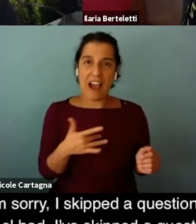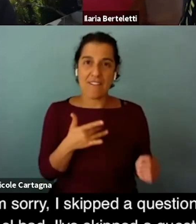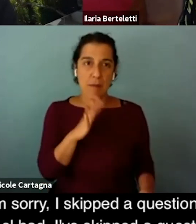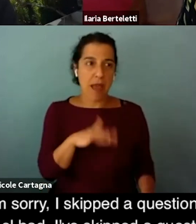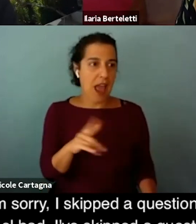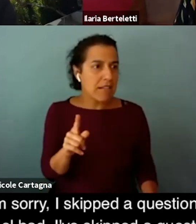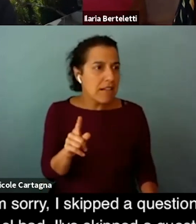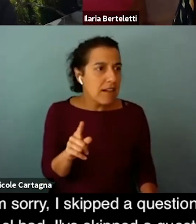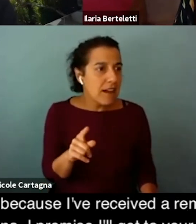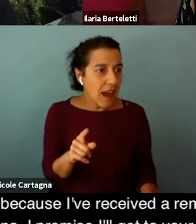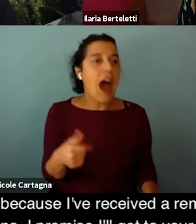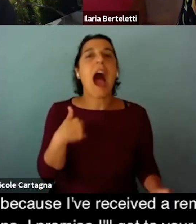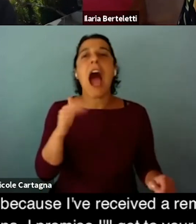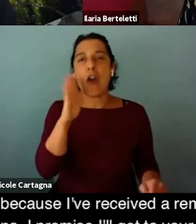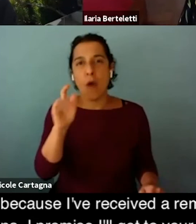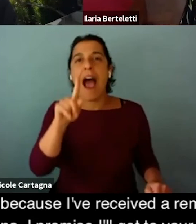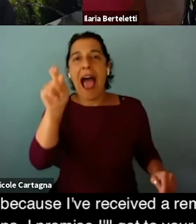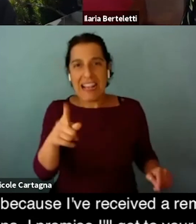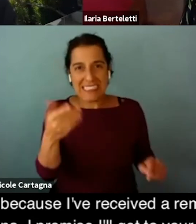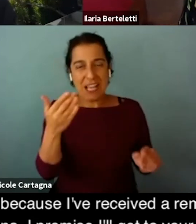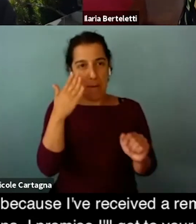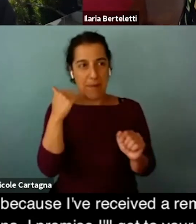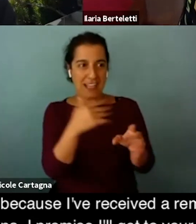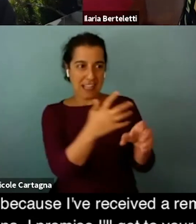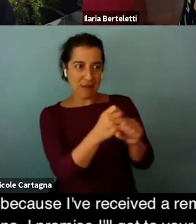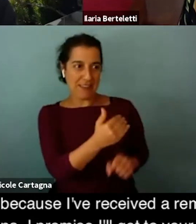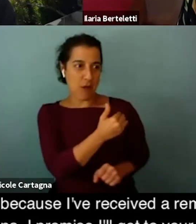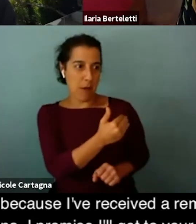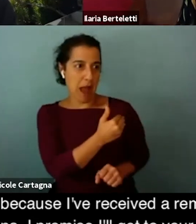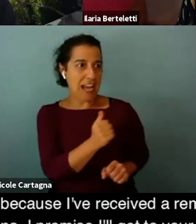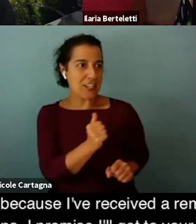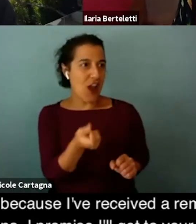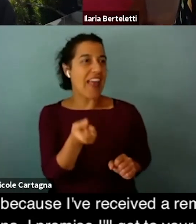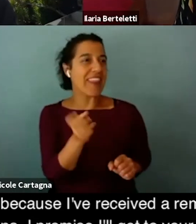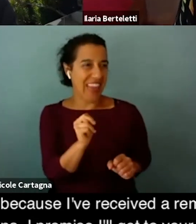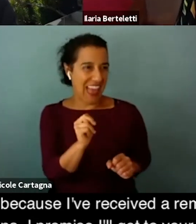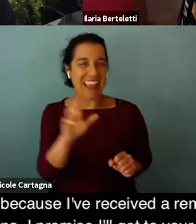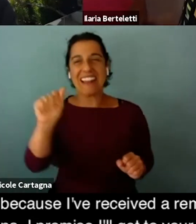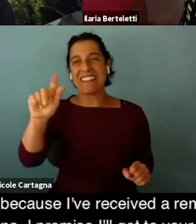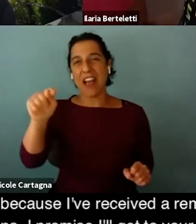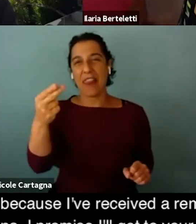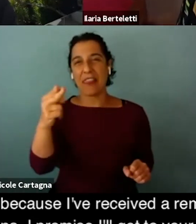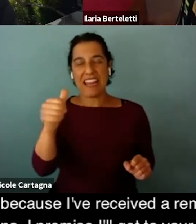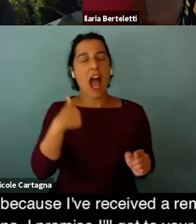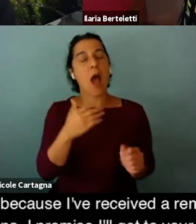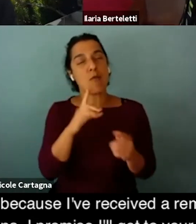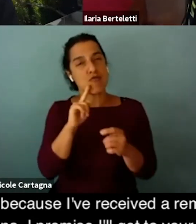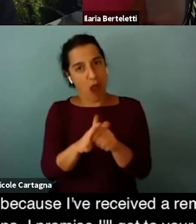i will ask it because i've received a reminder and then athena i promise i'll get to your question um